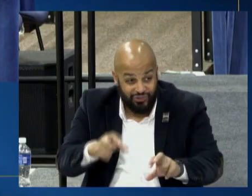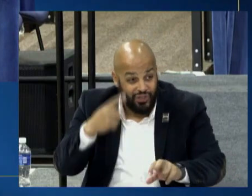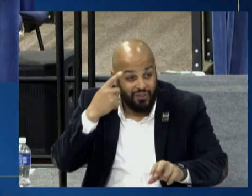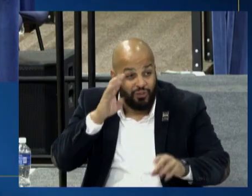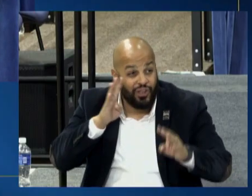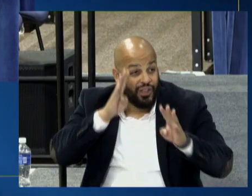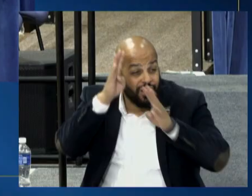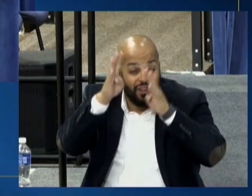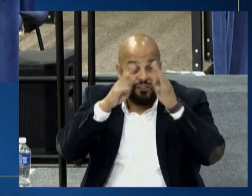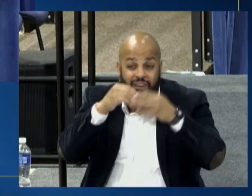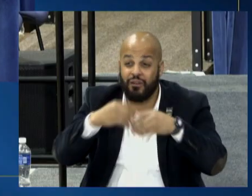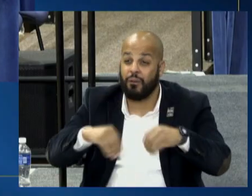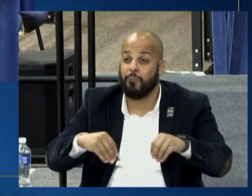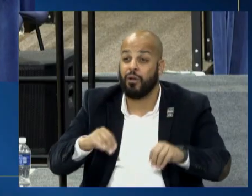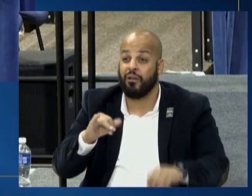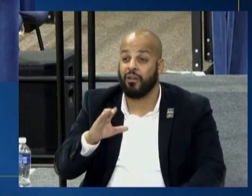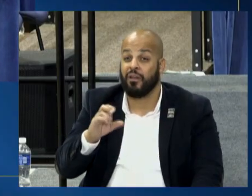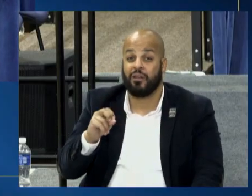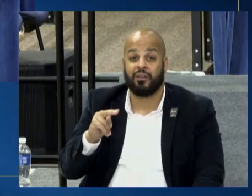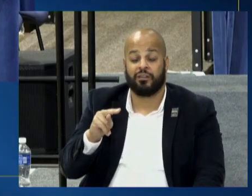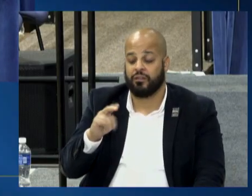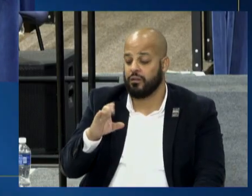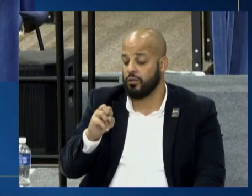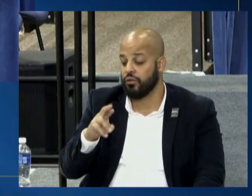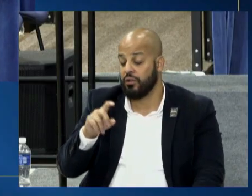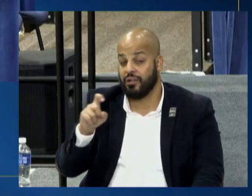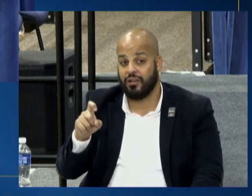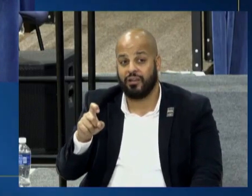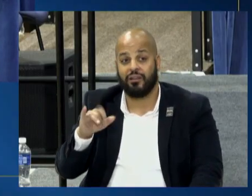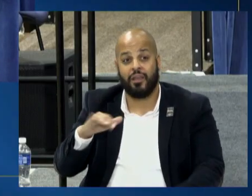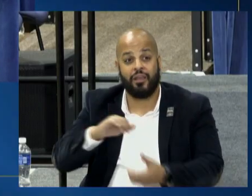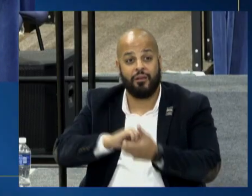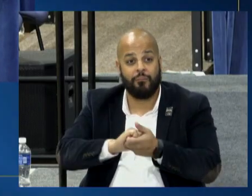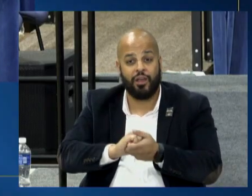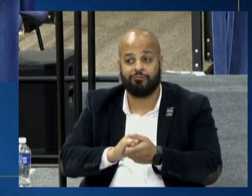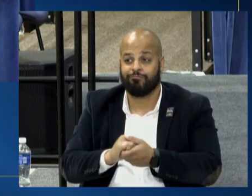CancerX partnership brings together experts and resources from government, private sector,